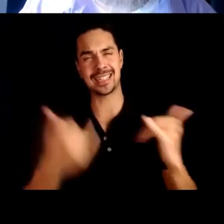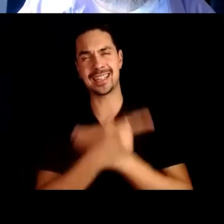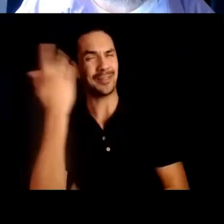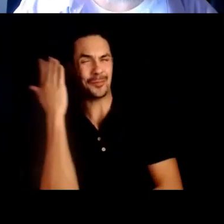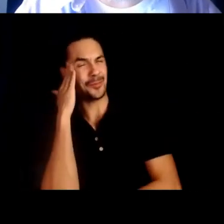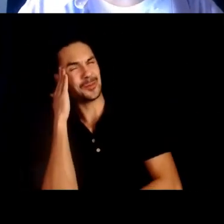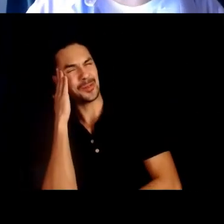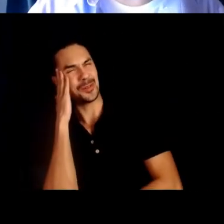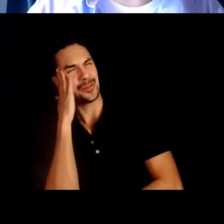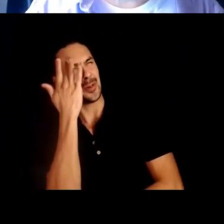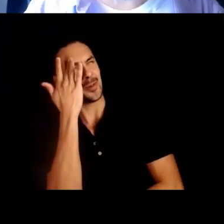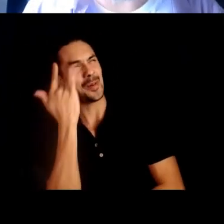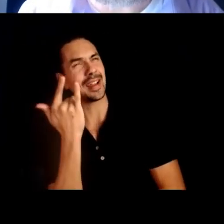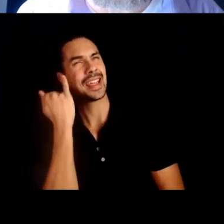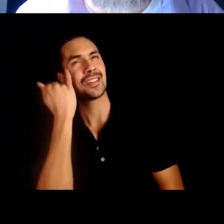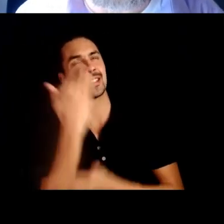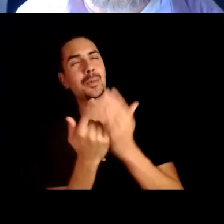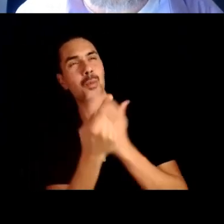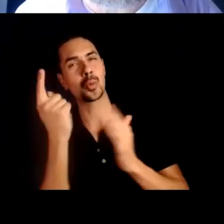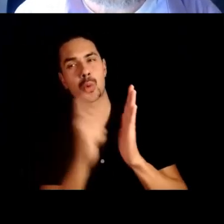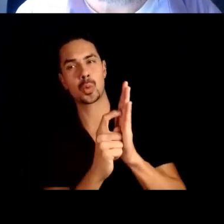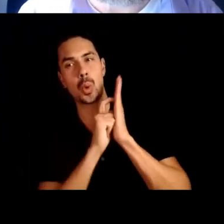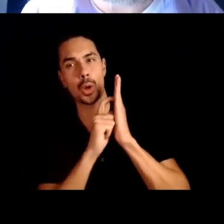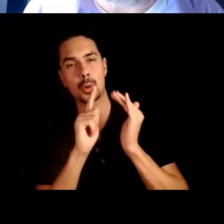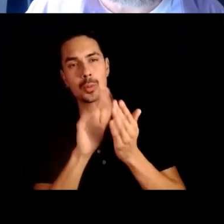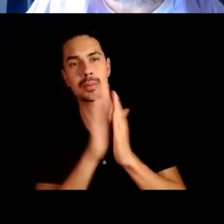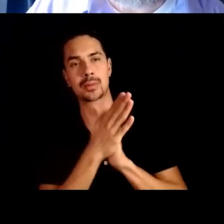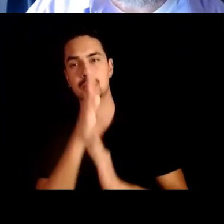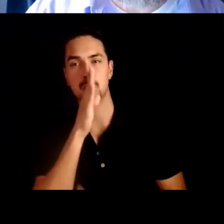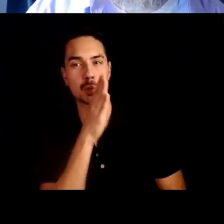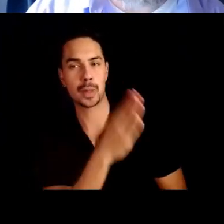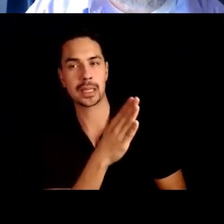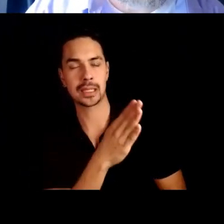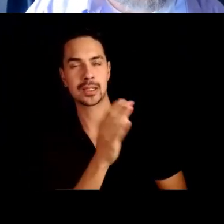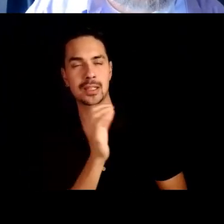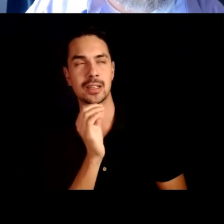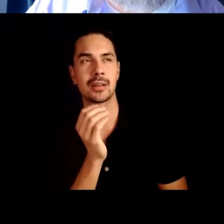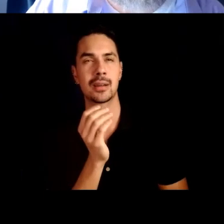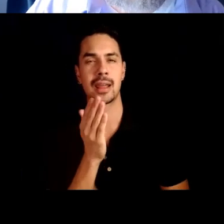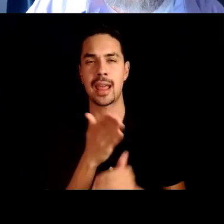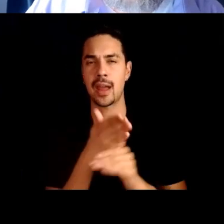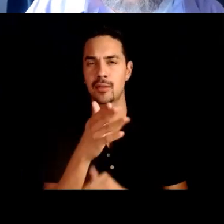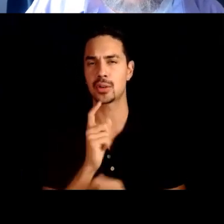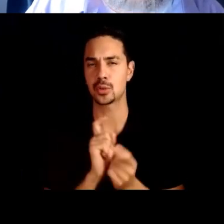Why would somebody be required to be straight or heterosexual after they transition?